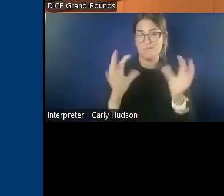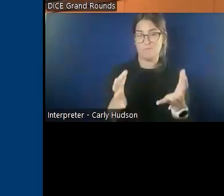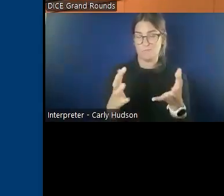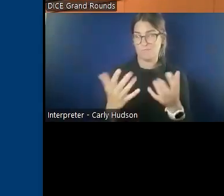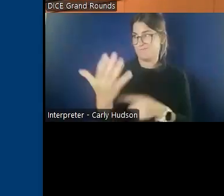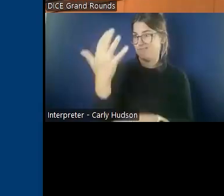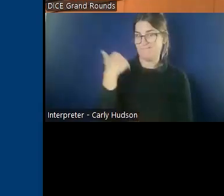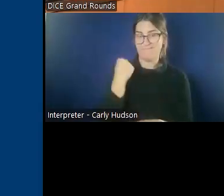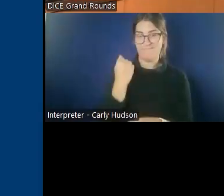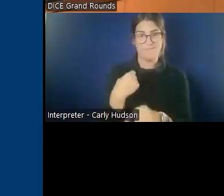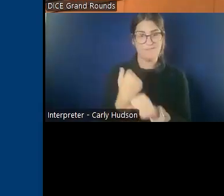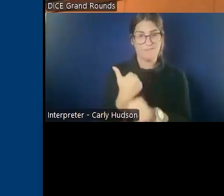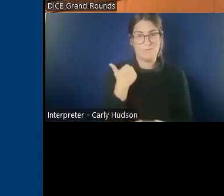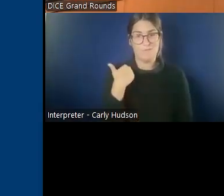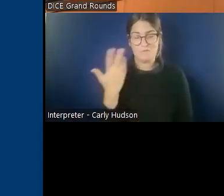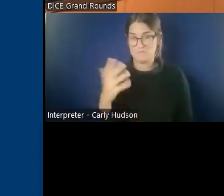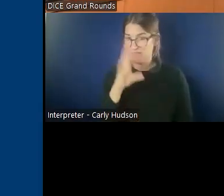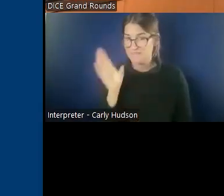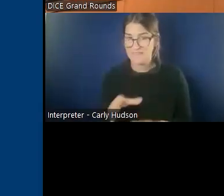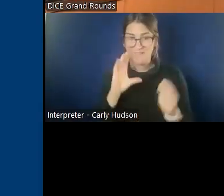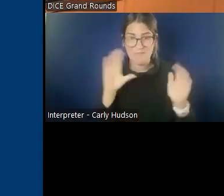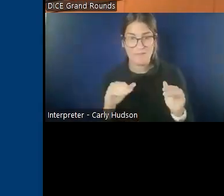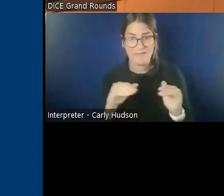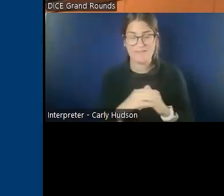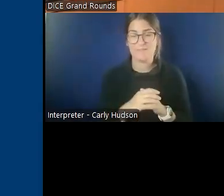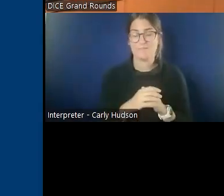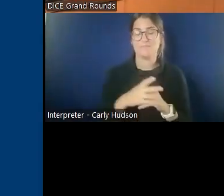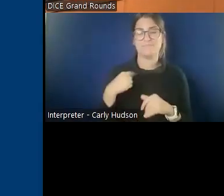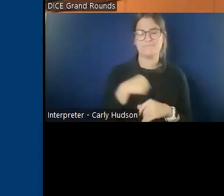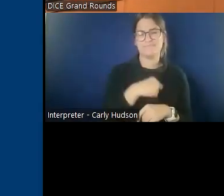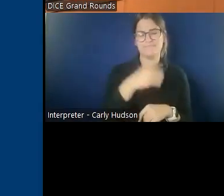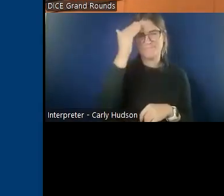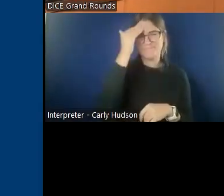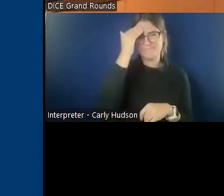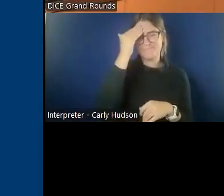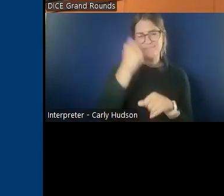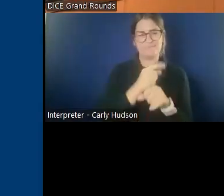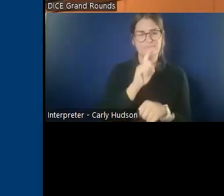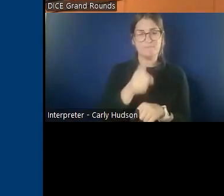with the fact that um we were very cognizant about making sure that it was a safe space so